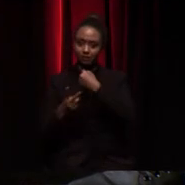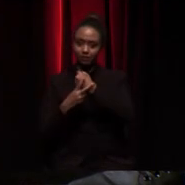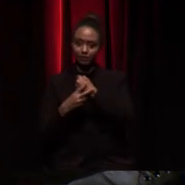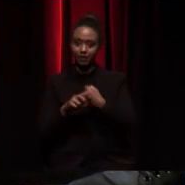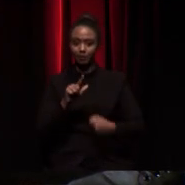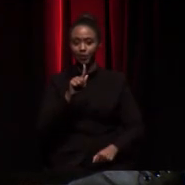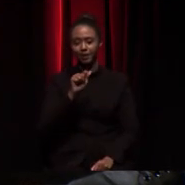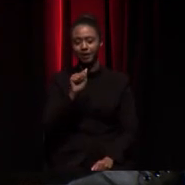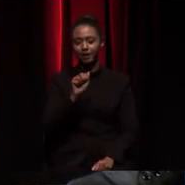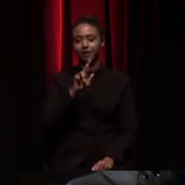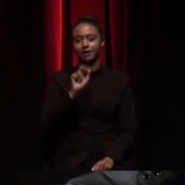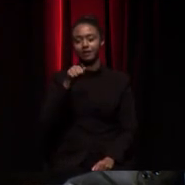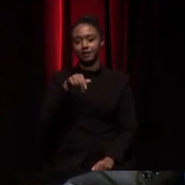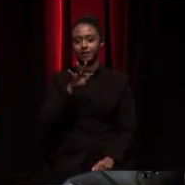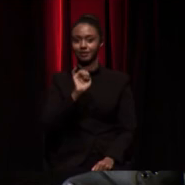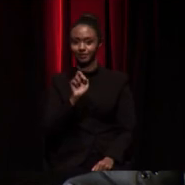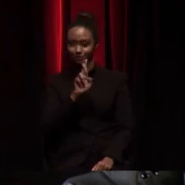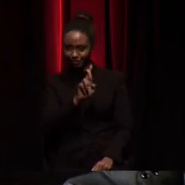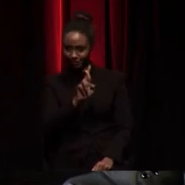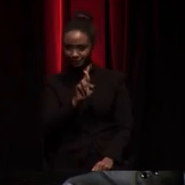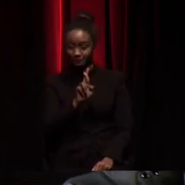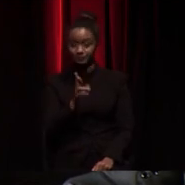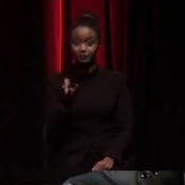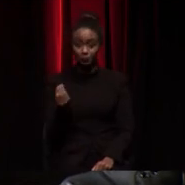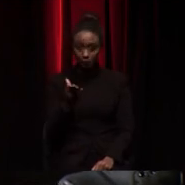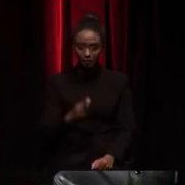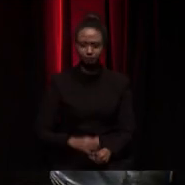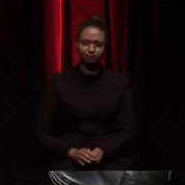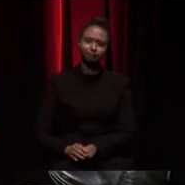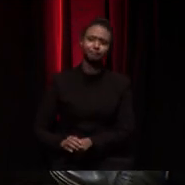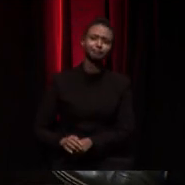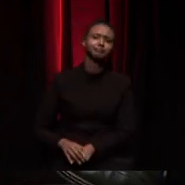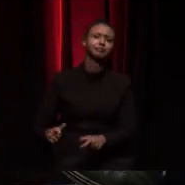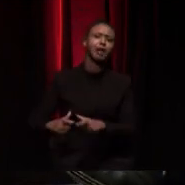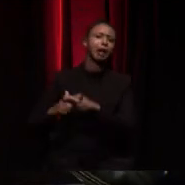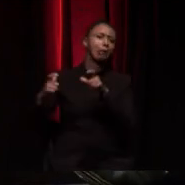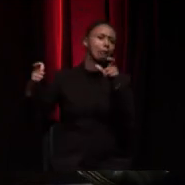Why? Many executives had pronounced the verb guarantee.